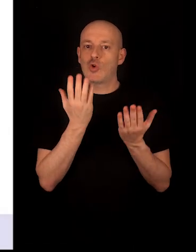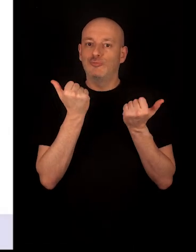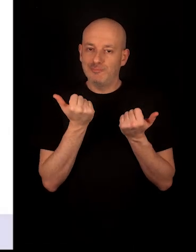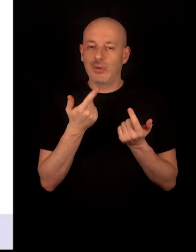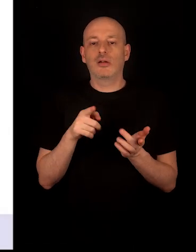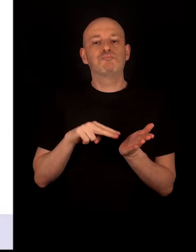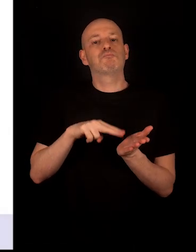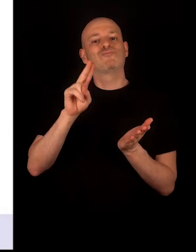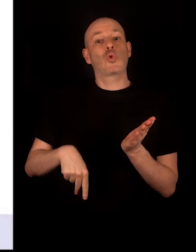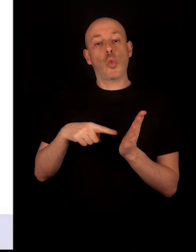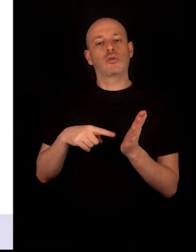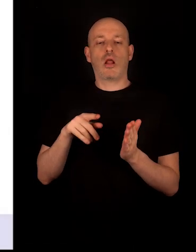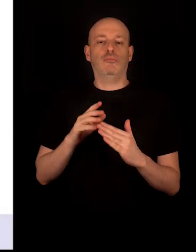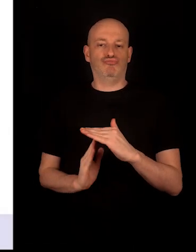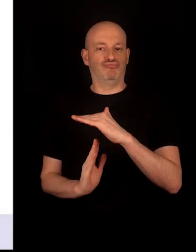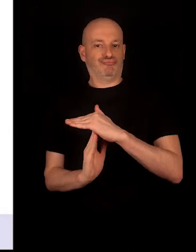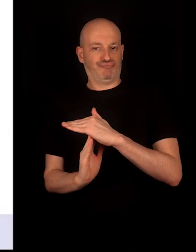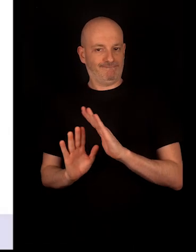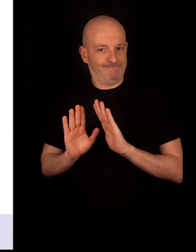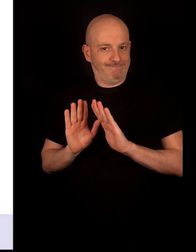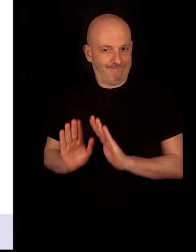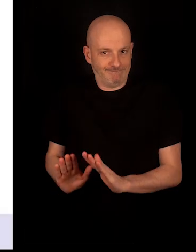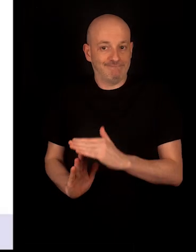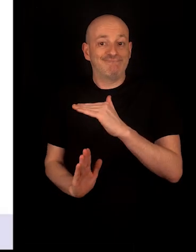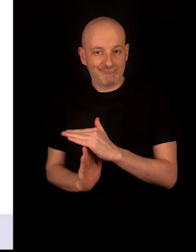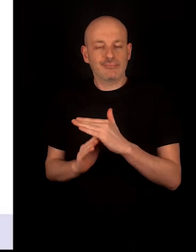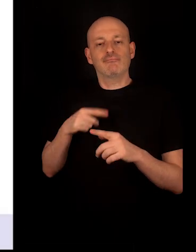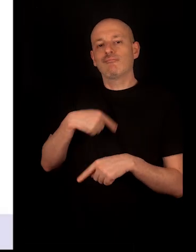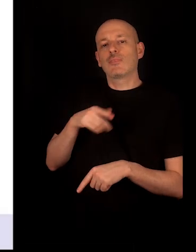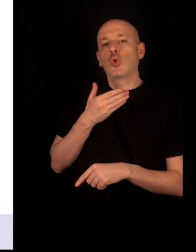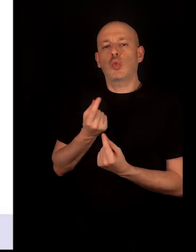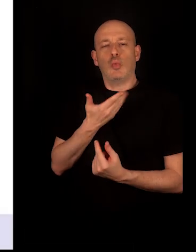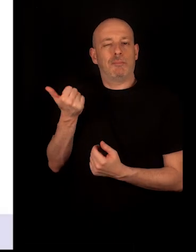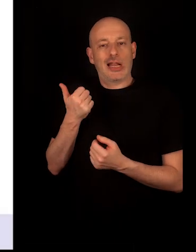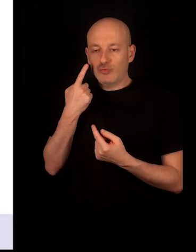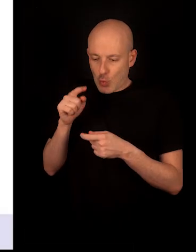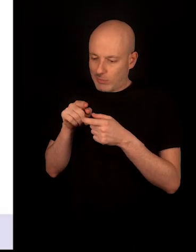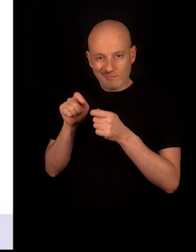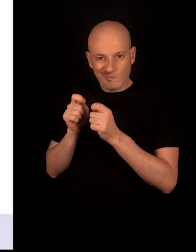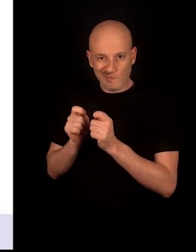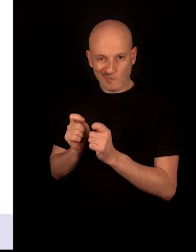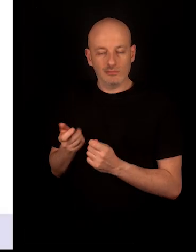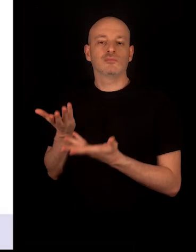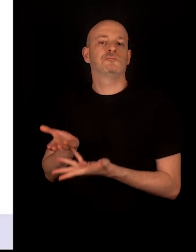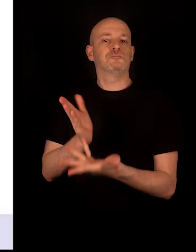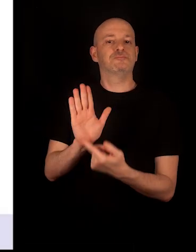the contractual obligations will be suspended and we will do our best to offer an amendment,